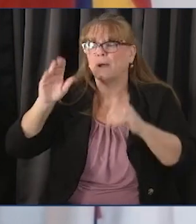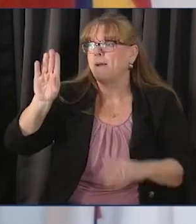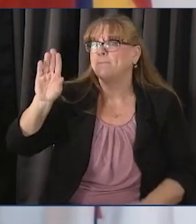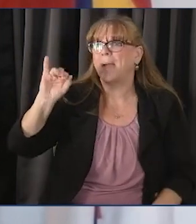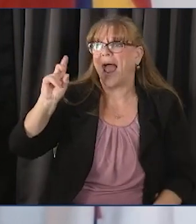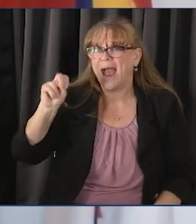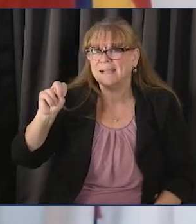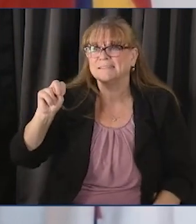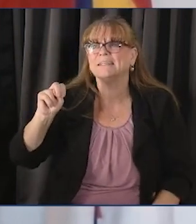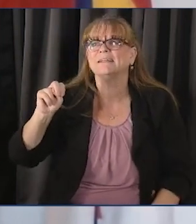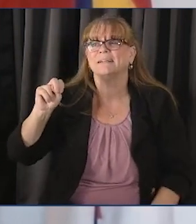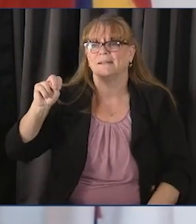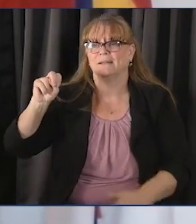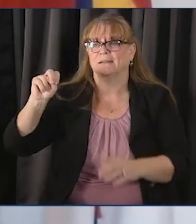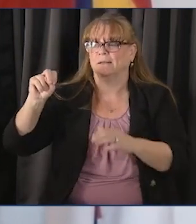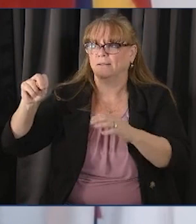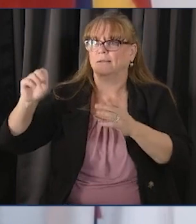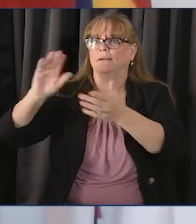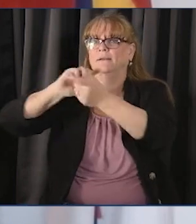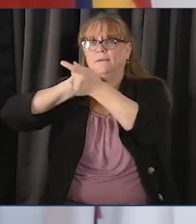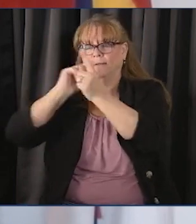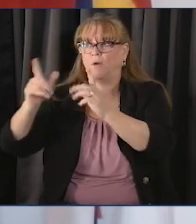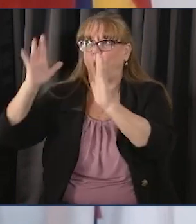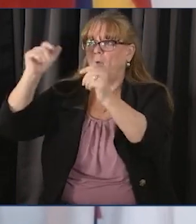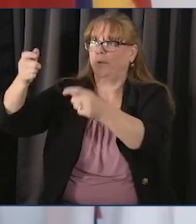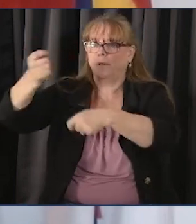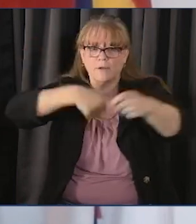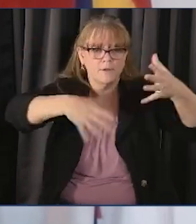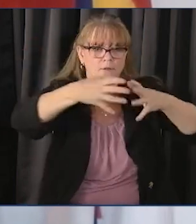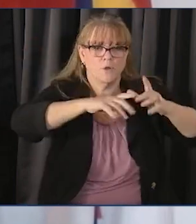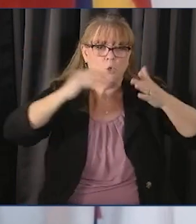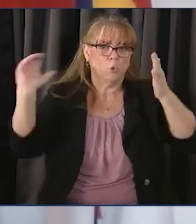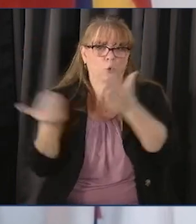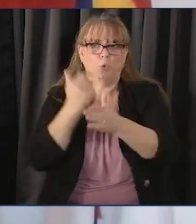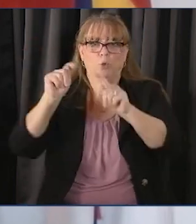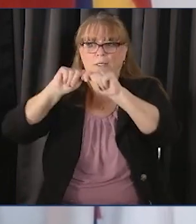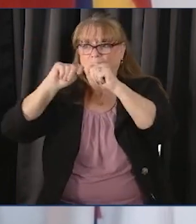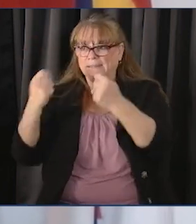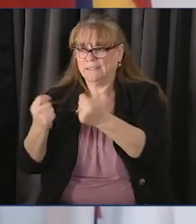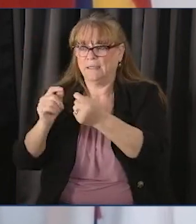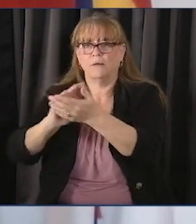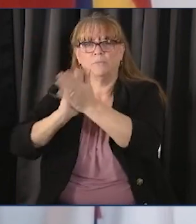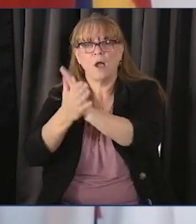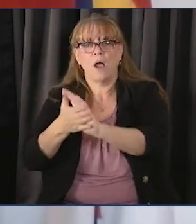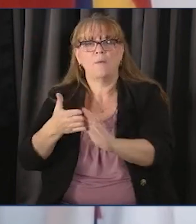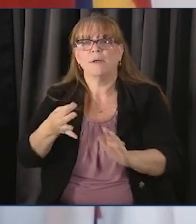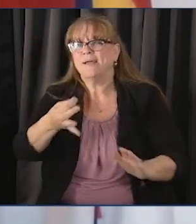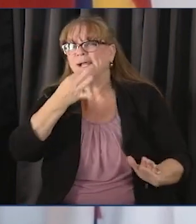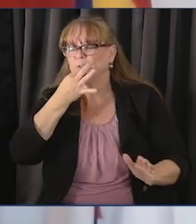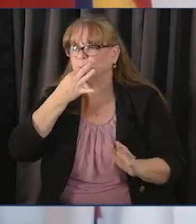Based on comments that have been made by Pfizer. I still believe that there are doses that are being held back at Pfizer, not by the